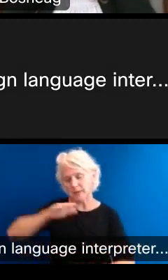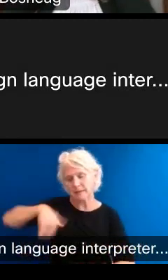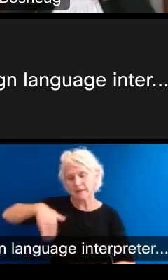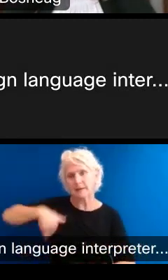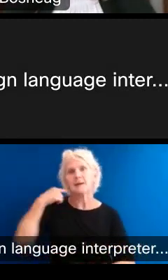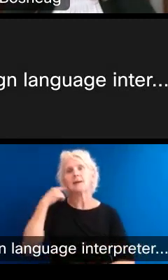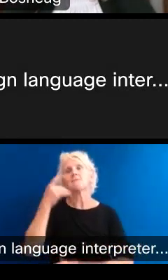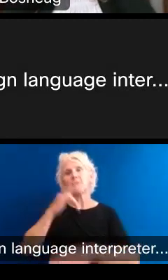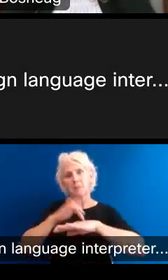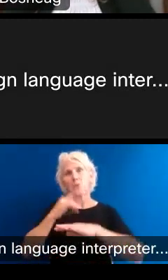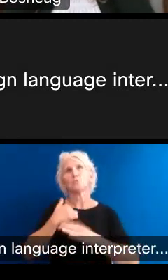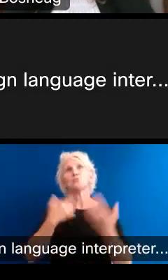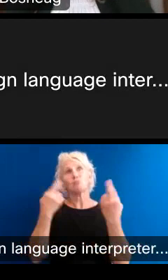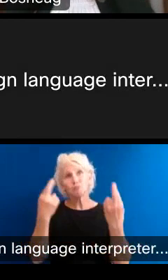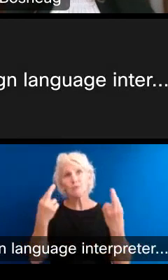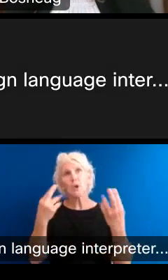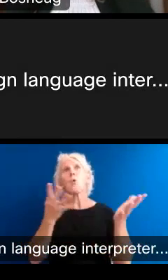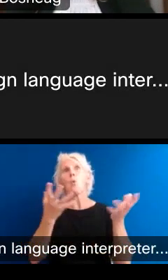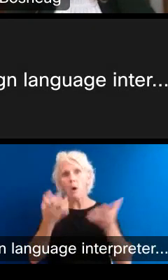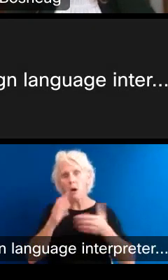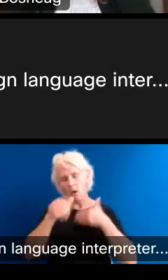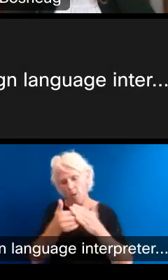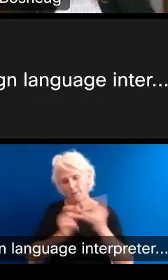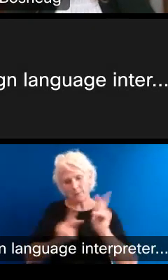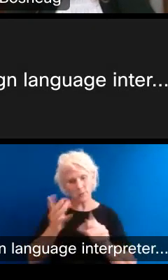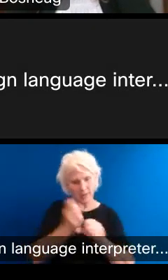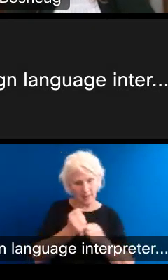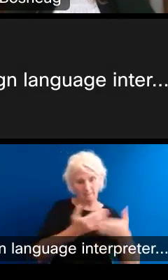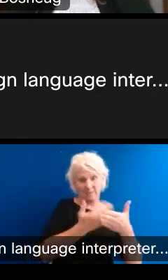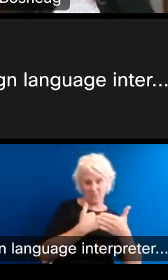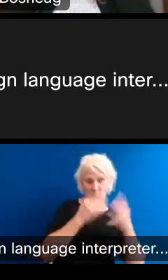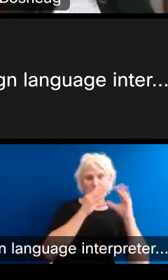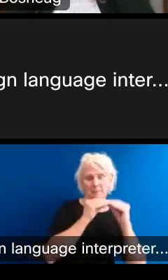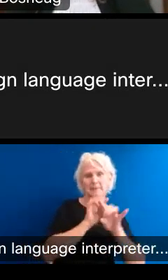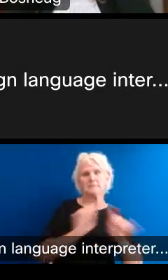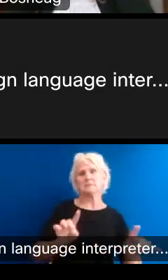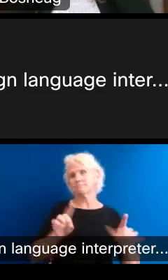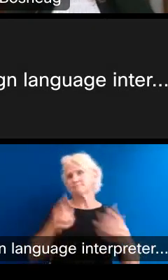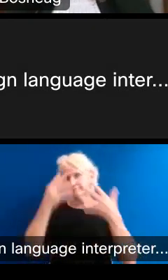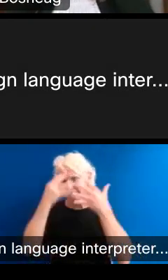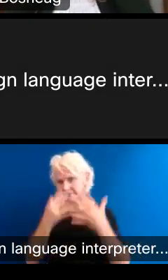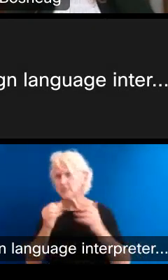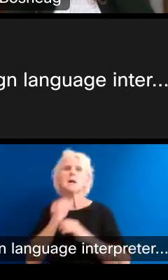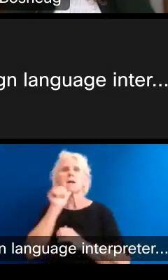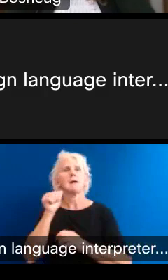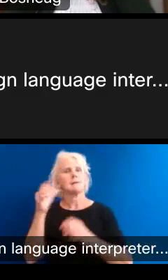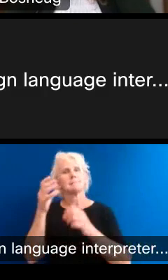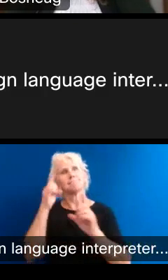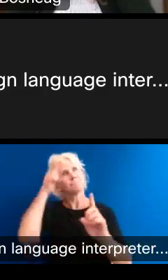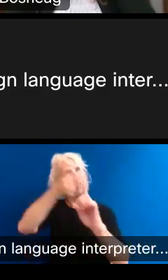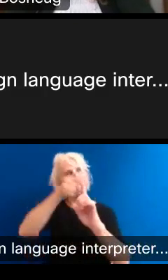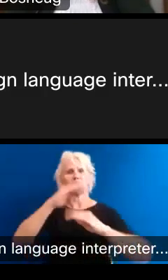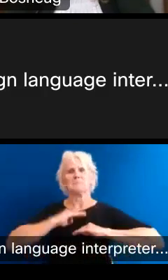them available for attendees beforehand but we unfortunately did not meet that goal. So,